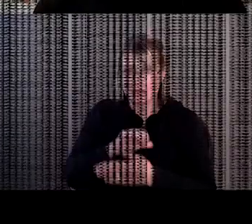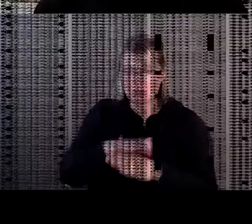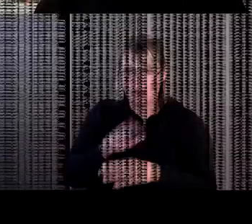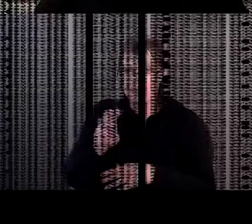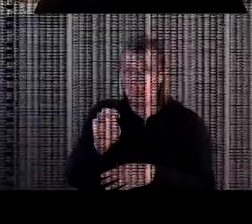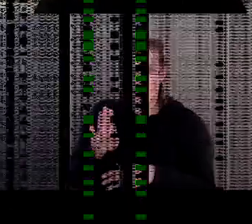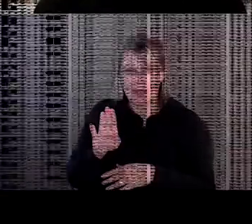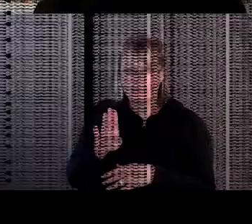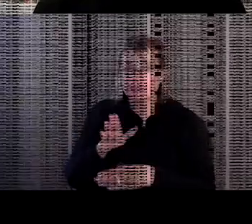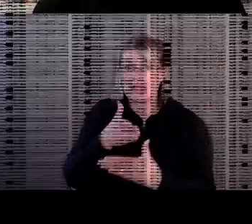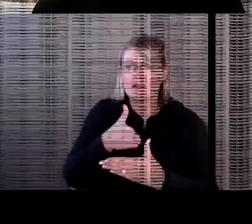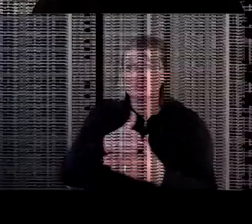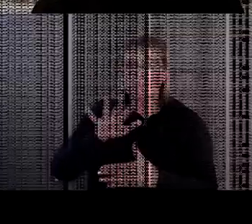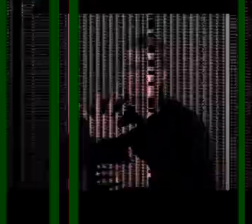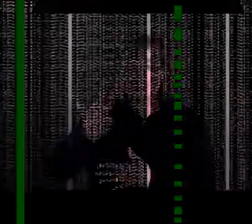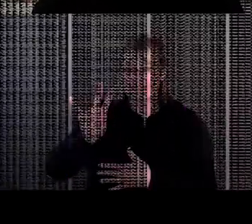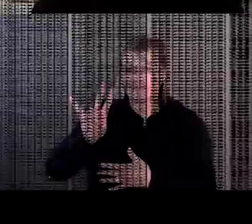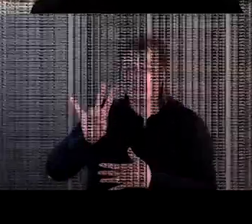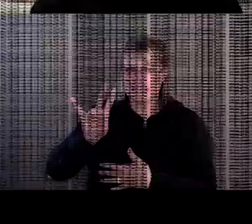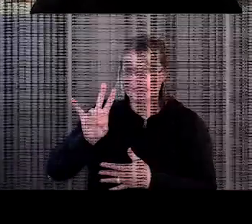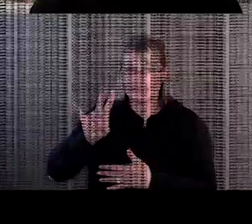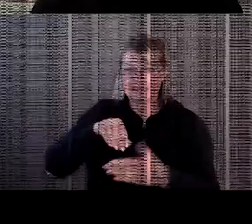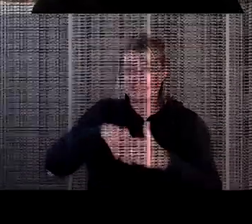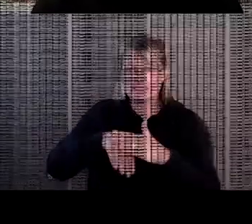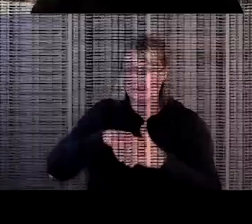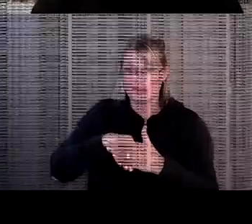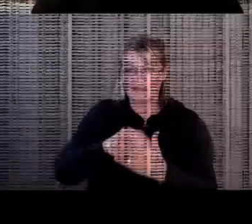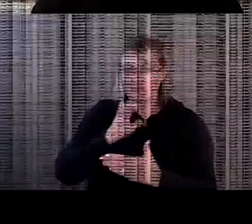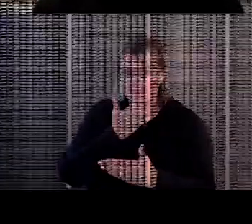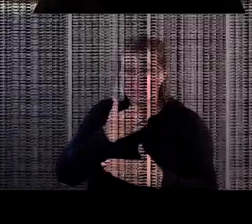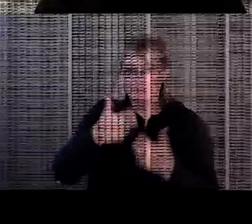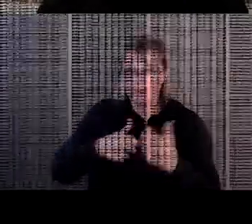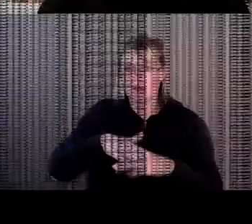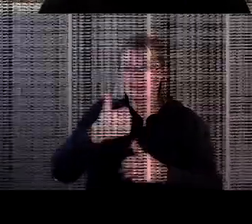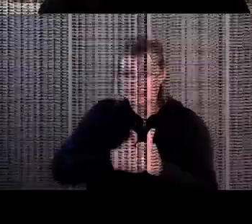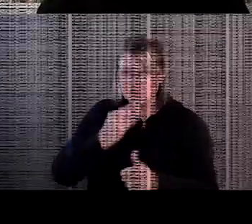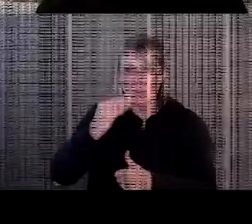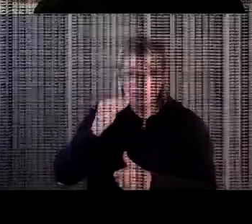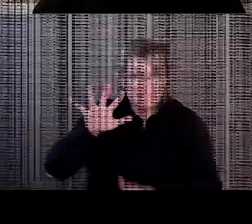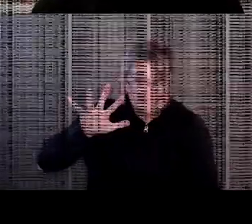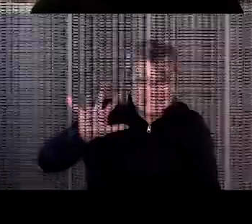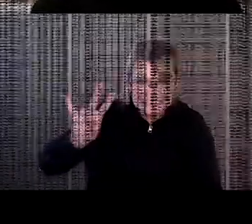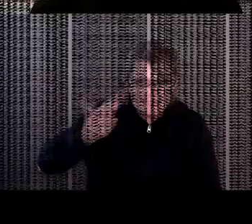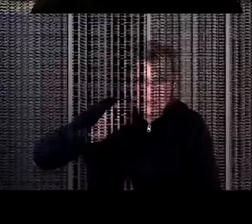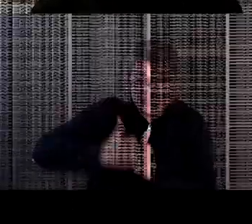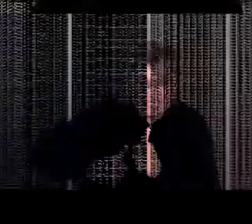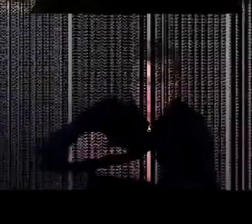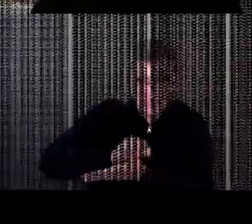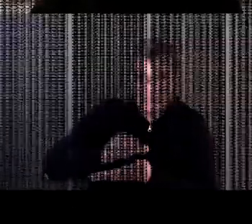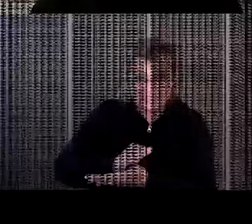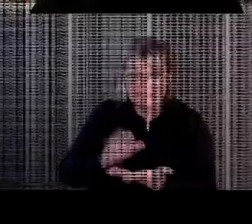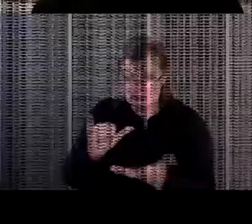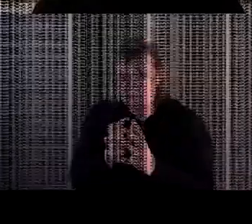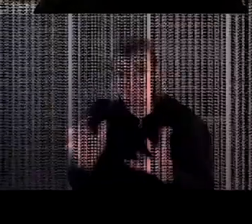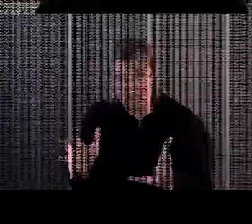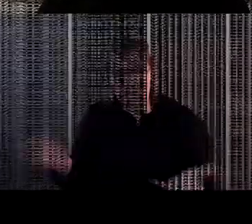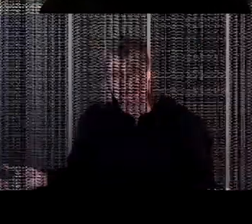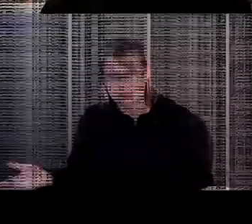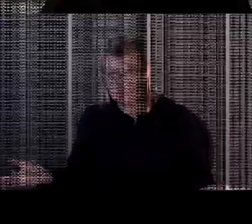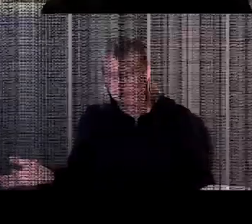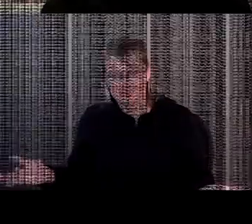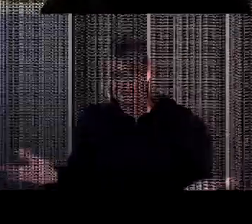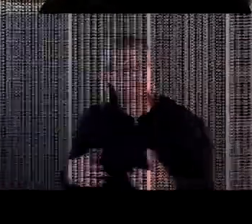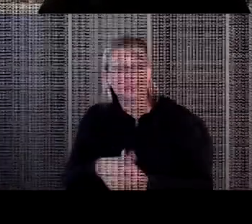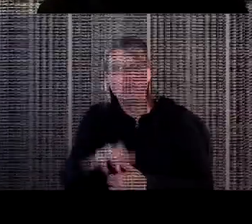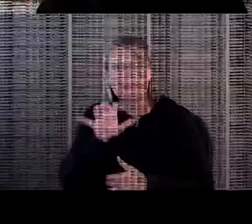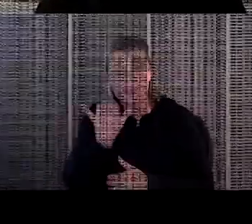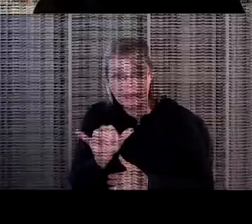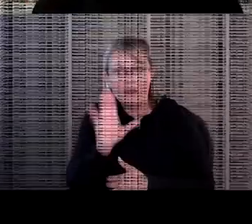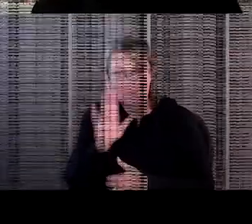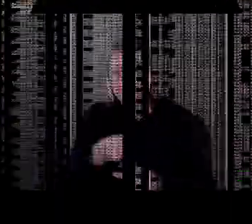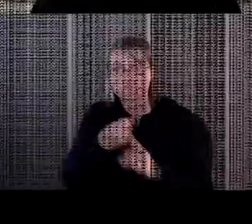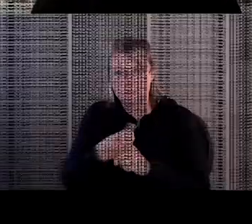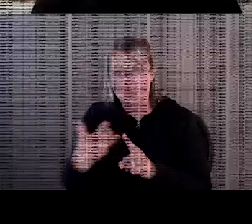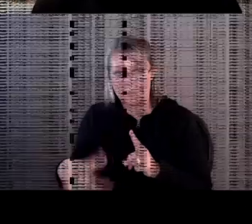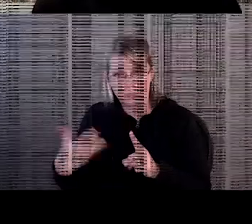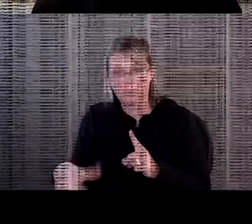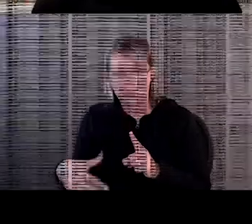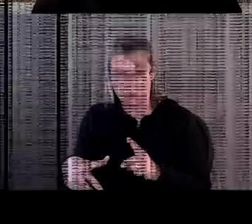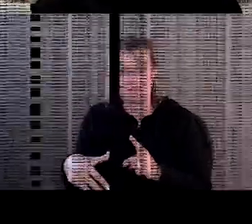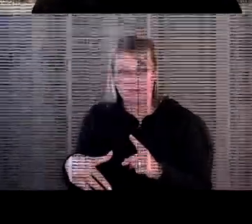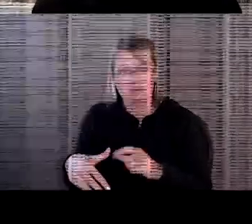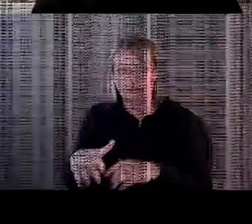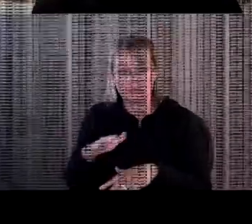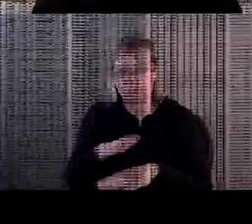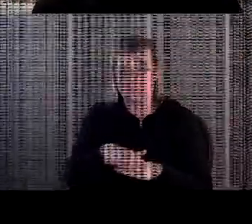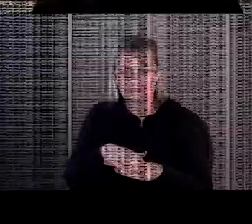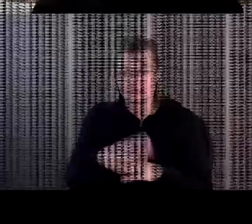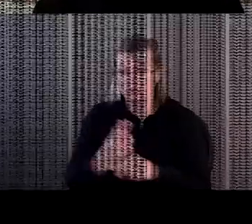a disability defect with 57 per page that is a lot too. And that will have an impact on users.